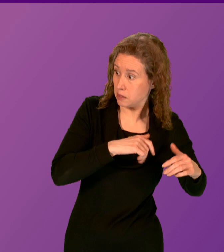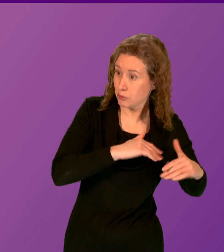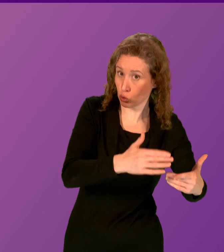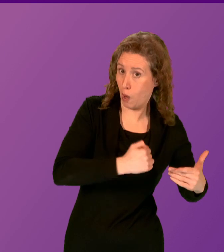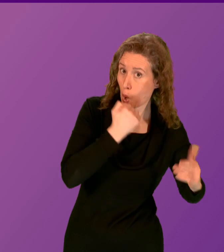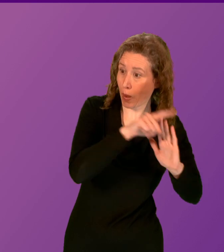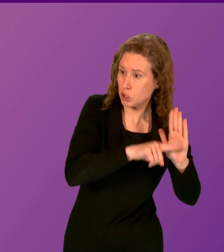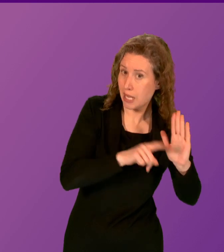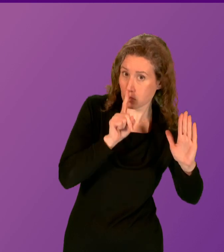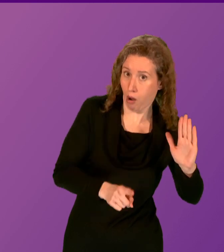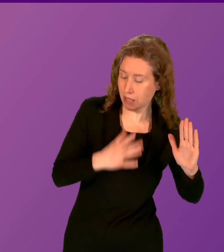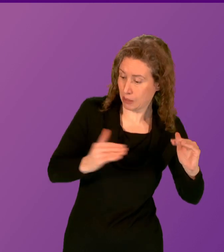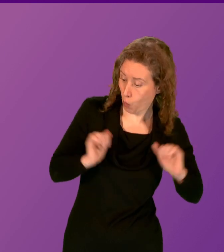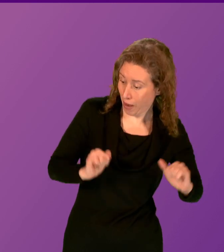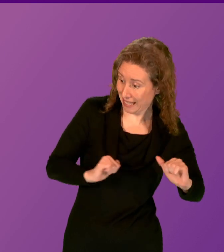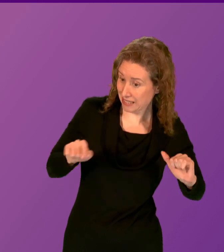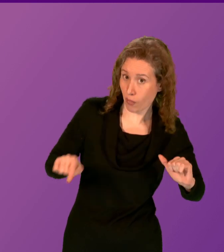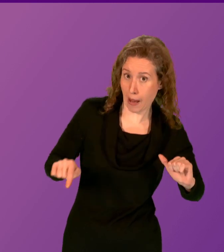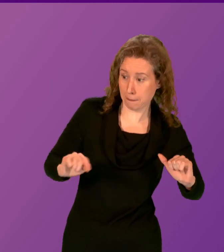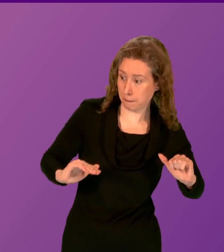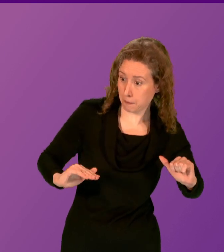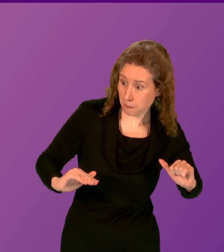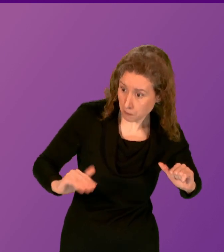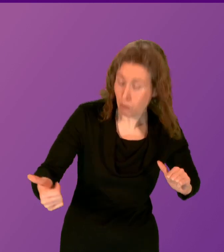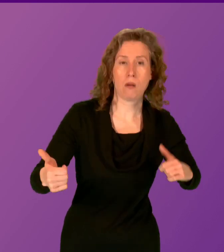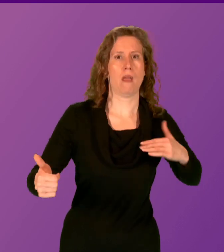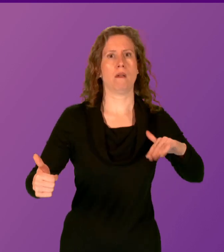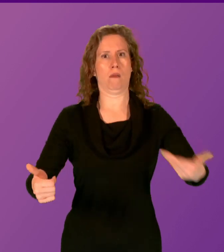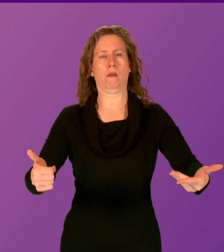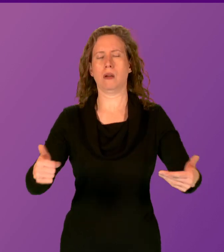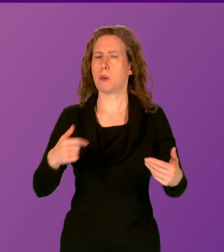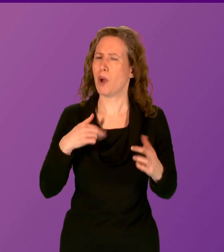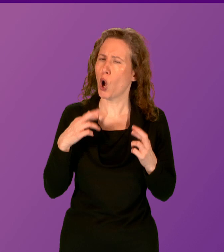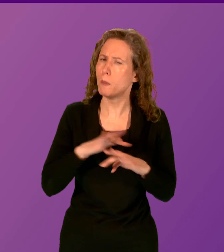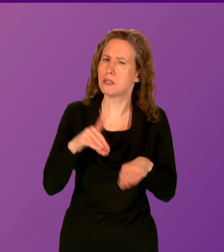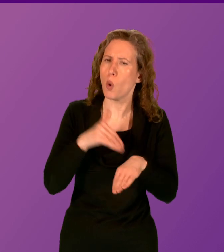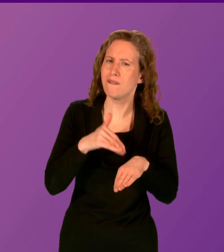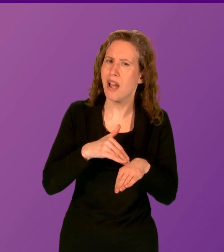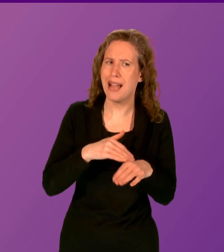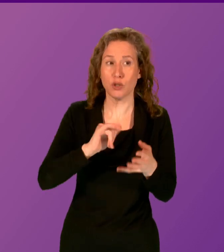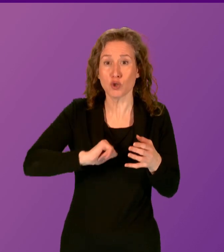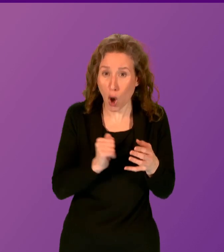We hope that that will not have an impact on Scottish sub-postmasters and mistresses